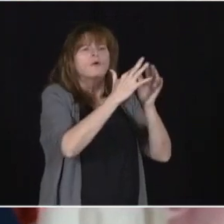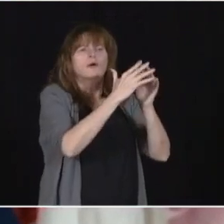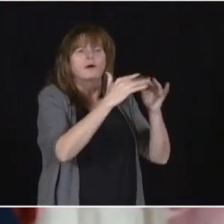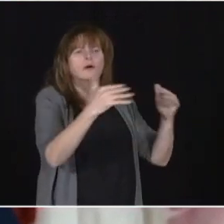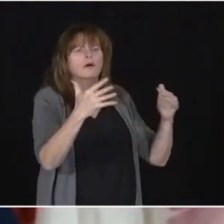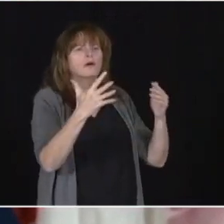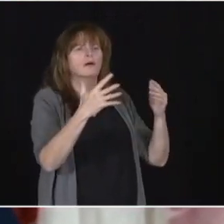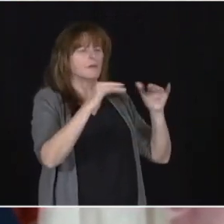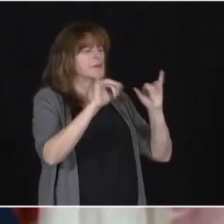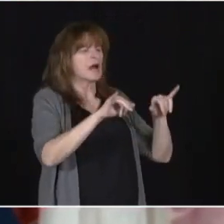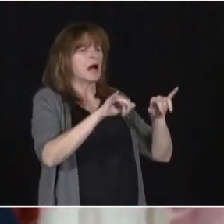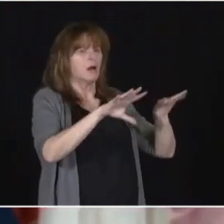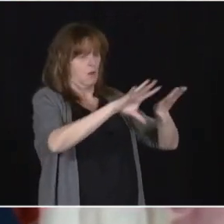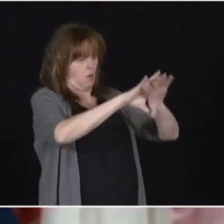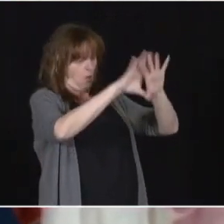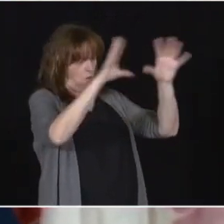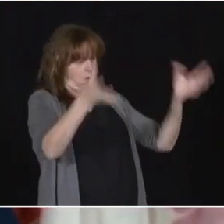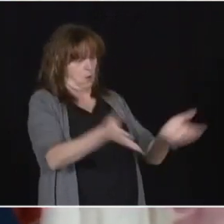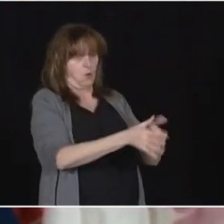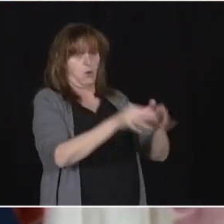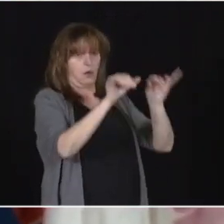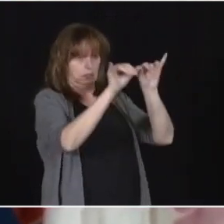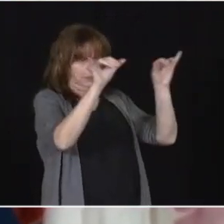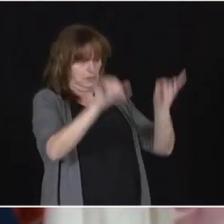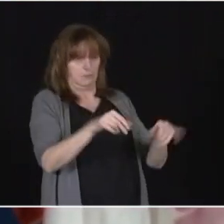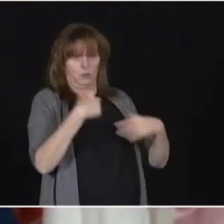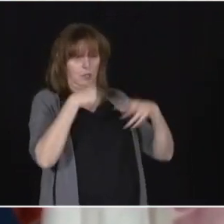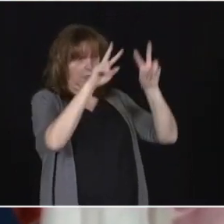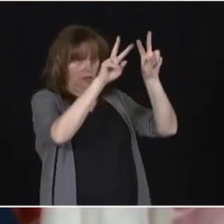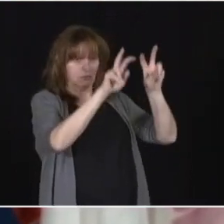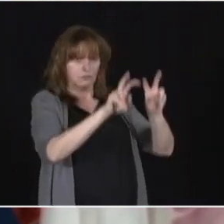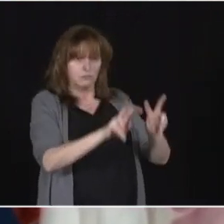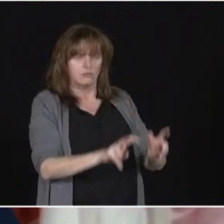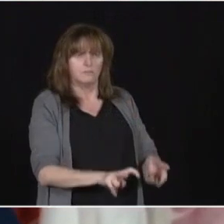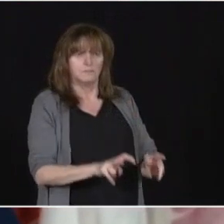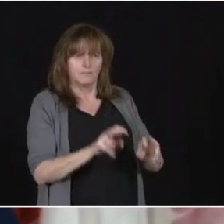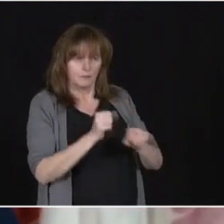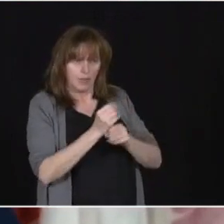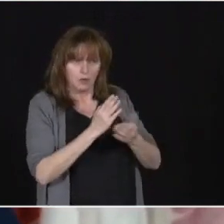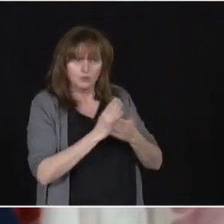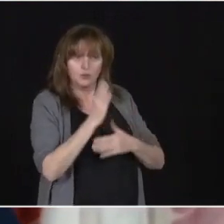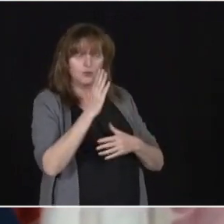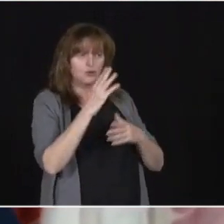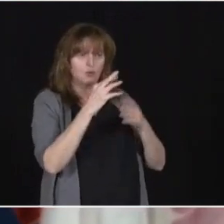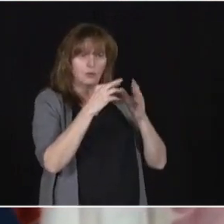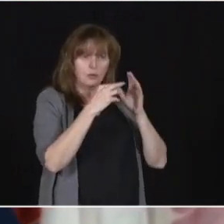We need to make sure we have the proper protocols in place if this ever happens again. We are prepared.